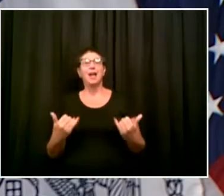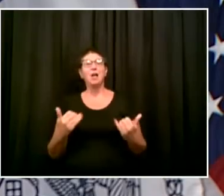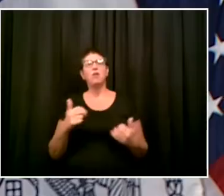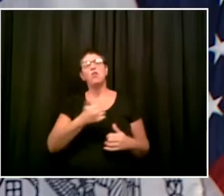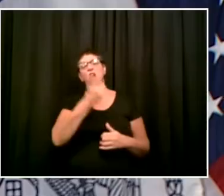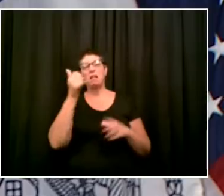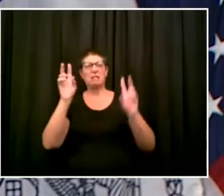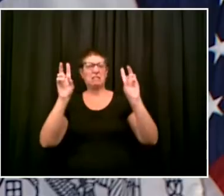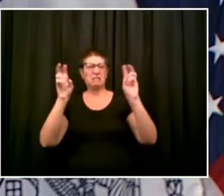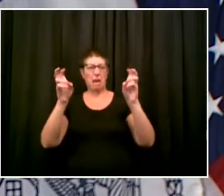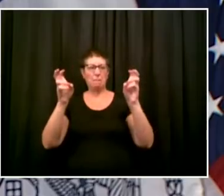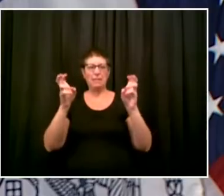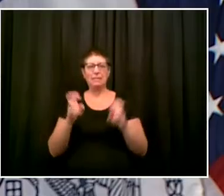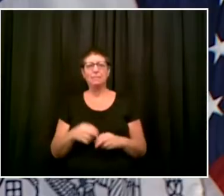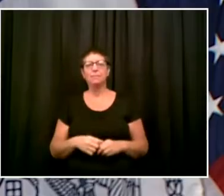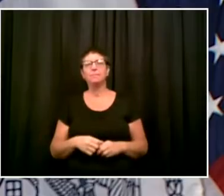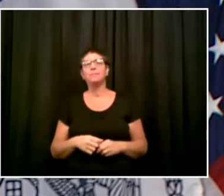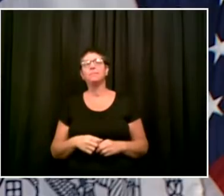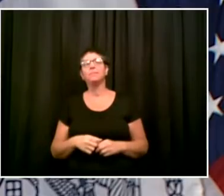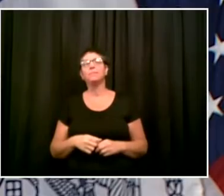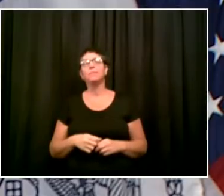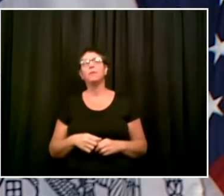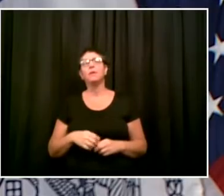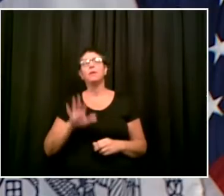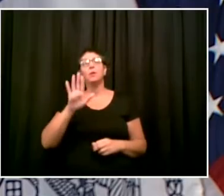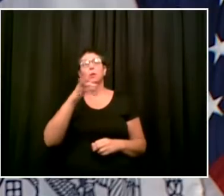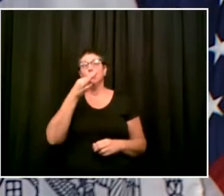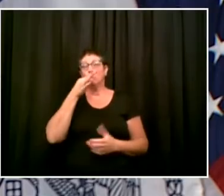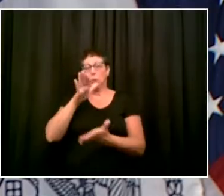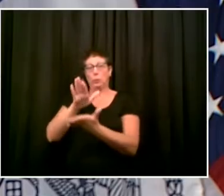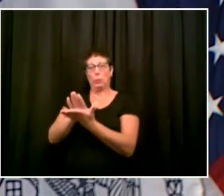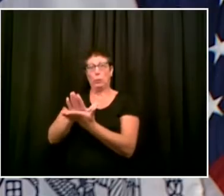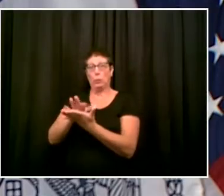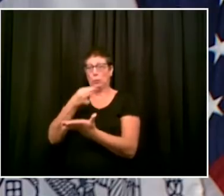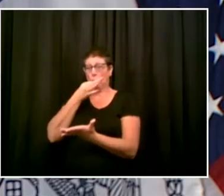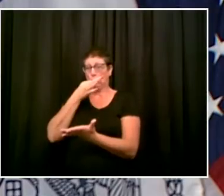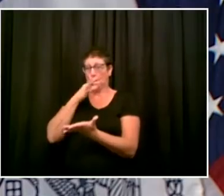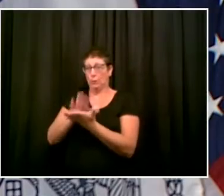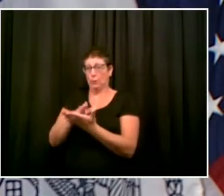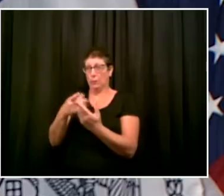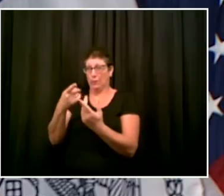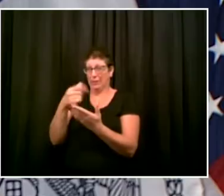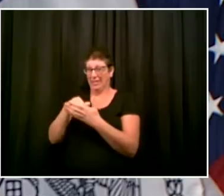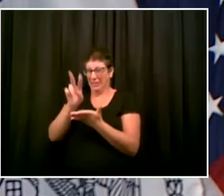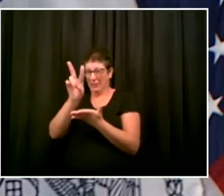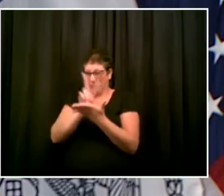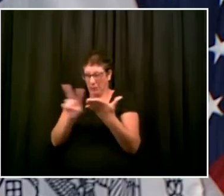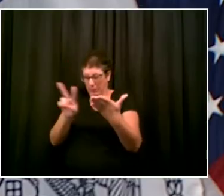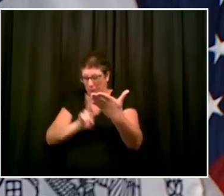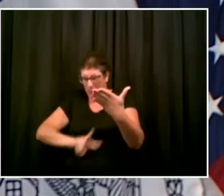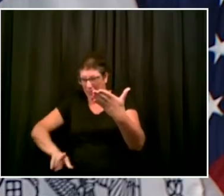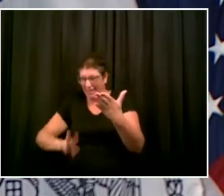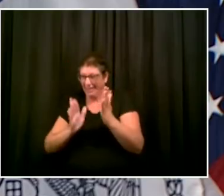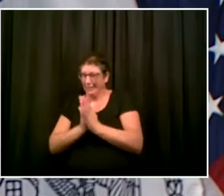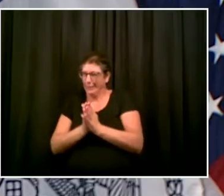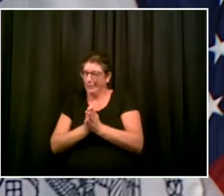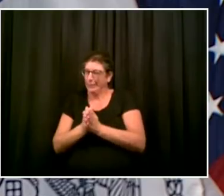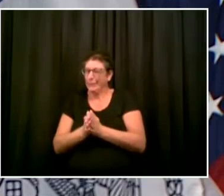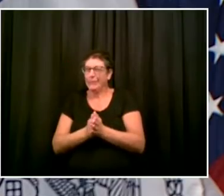NOW, LET ME TURN YOU TO ANOTHER CRUCIAL MATTER.